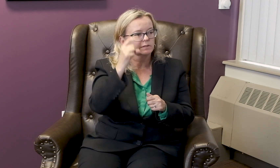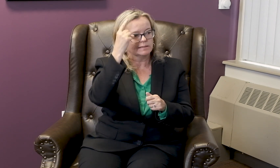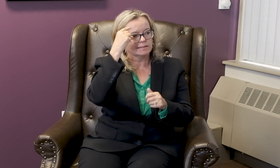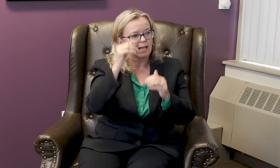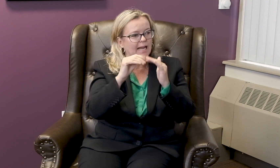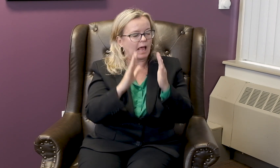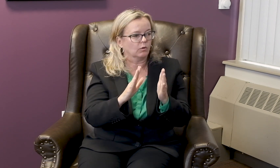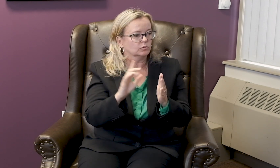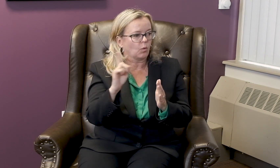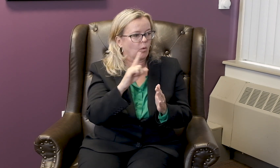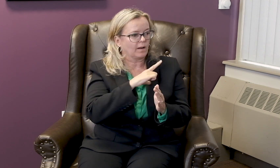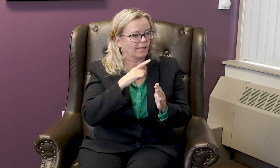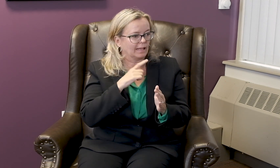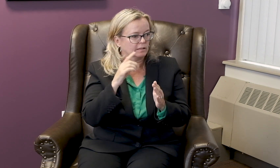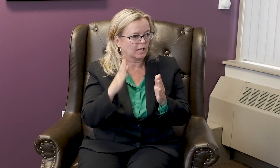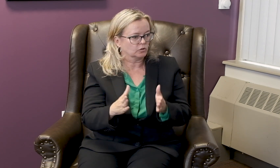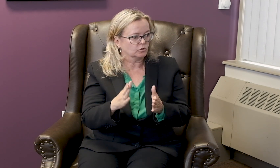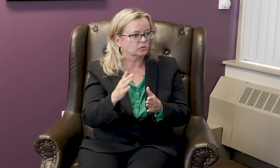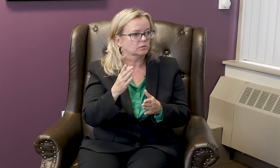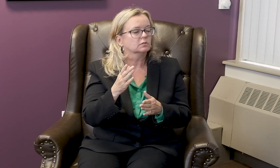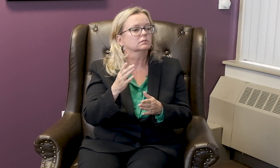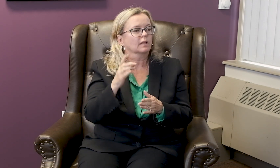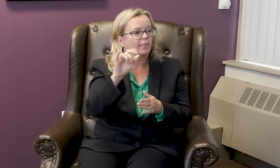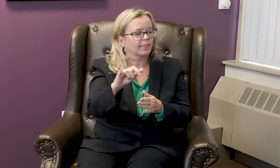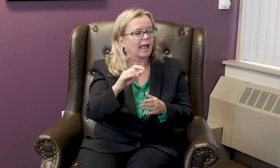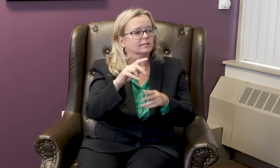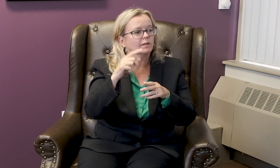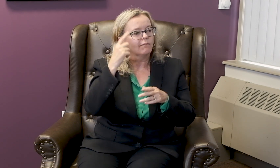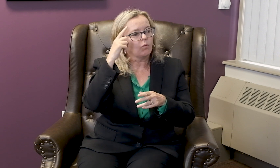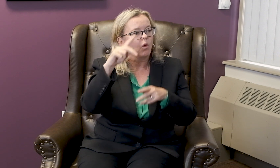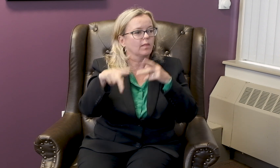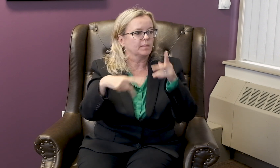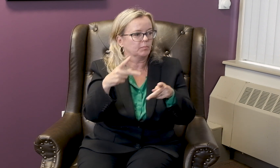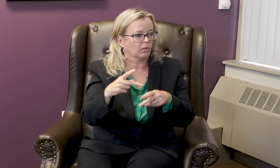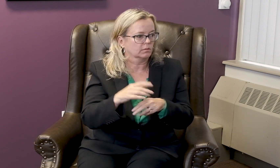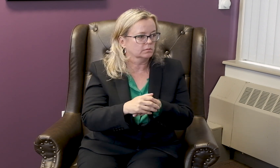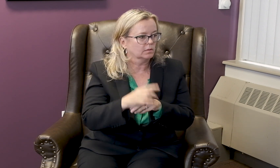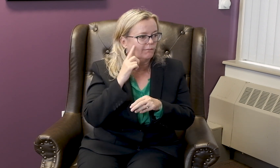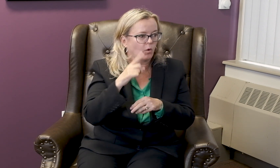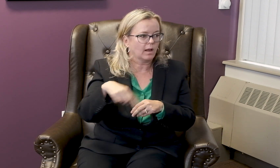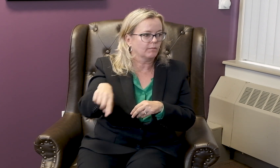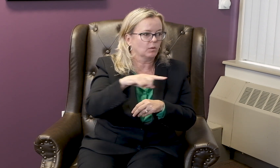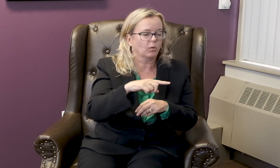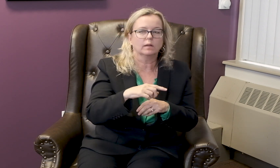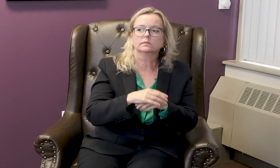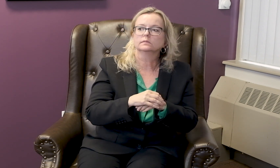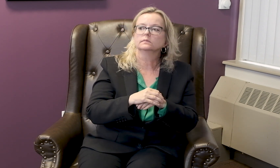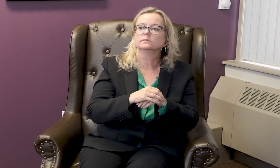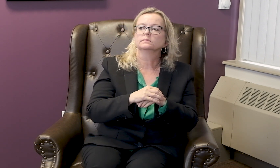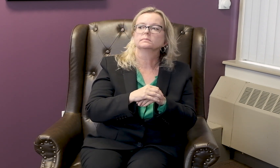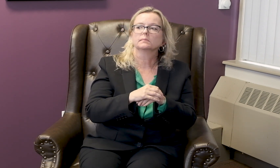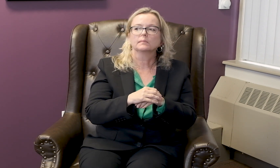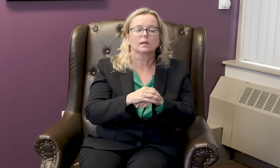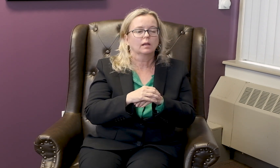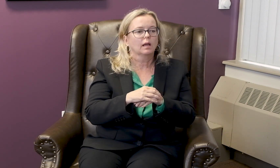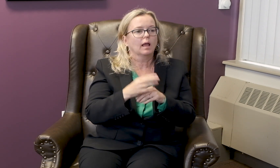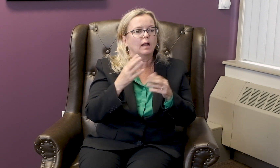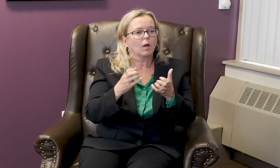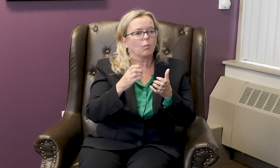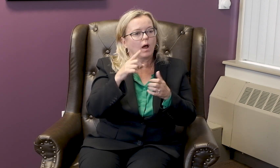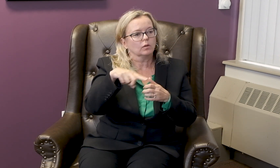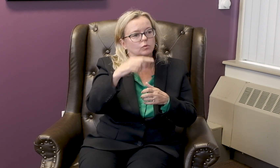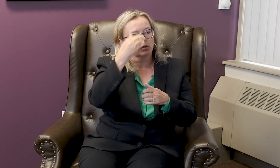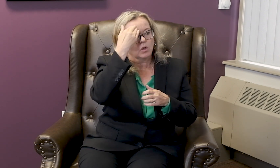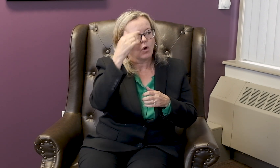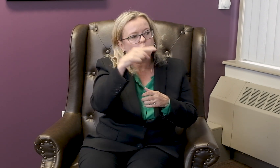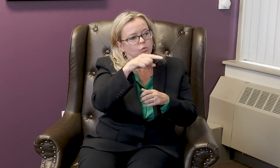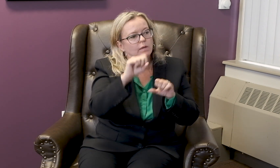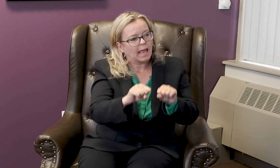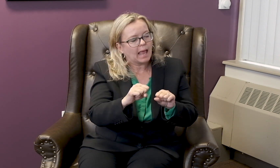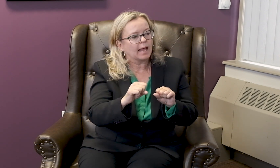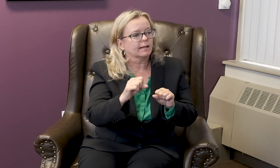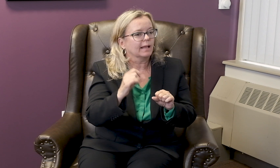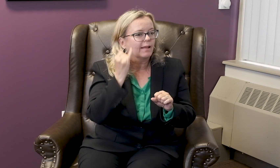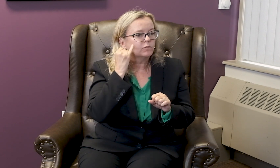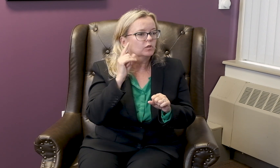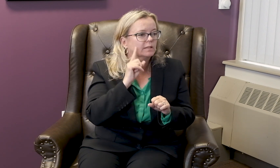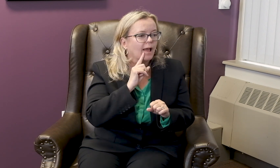the people, for everyone in the commonwealth. Anyone, who is Deaf, Hard of Hearing, blind,